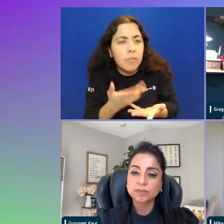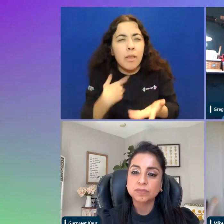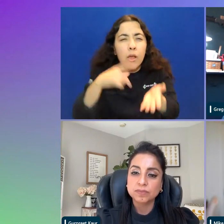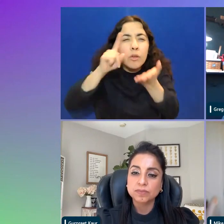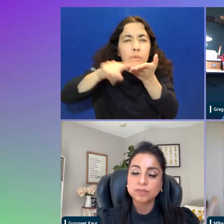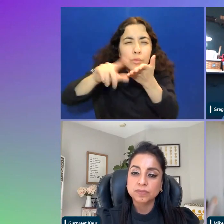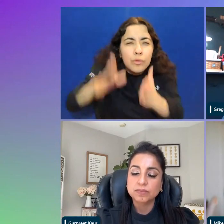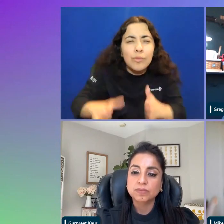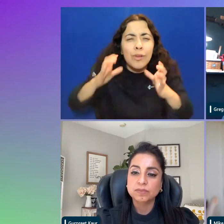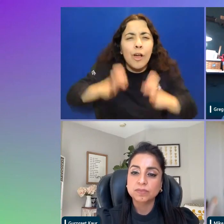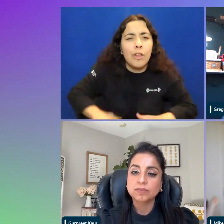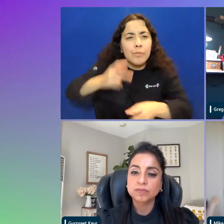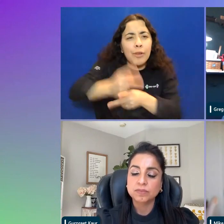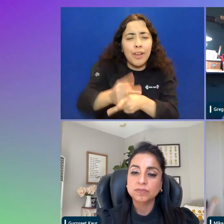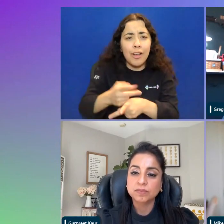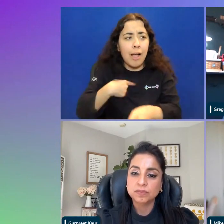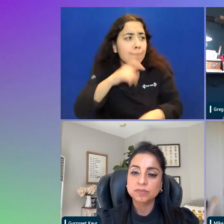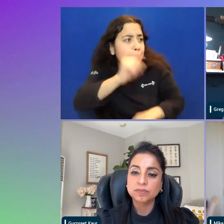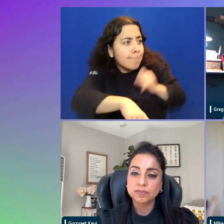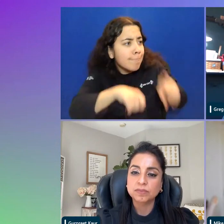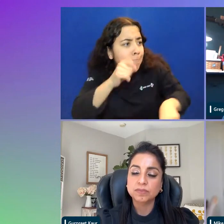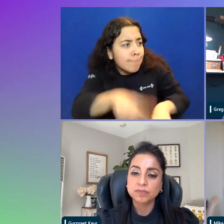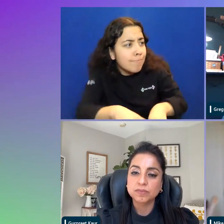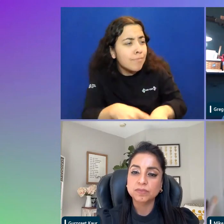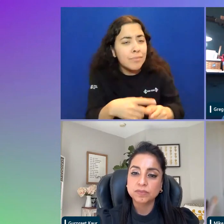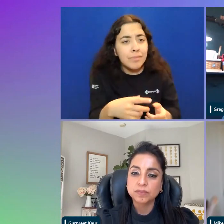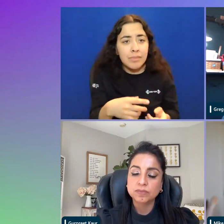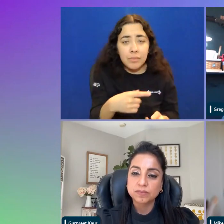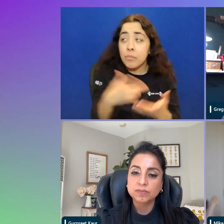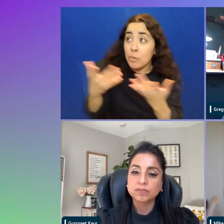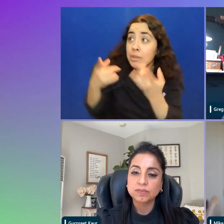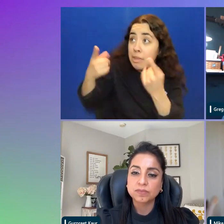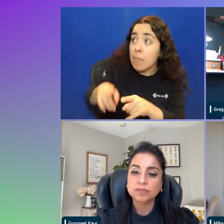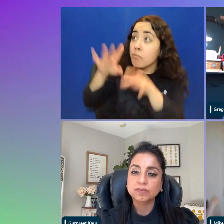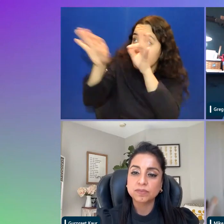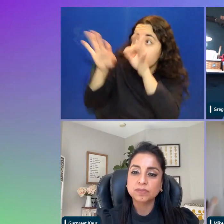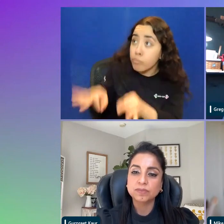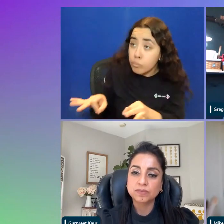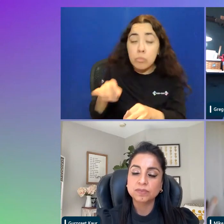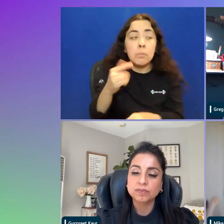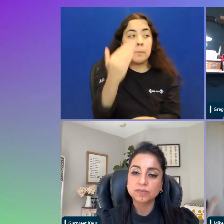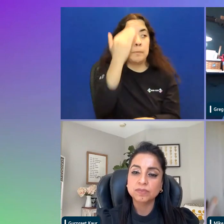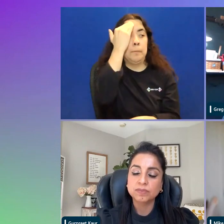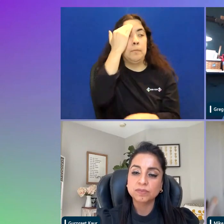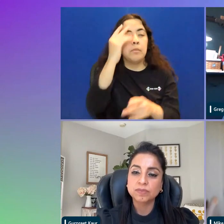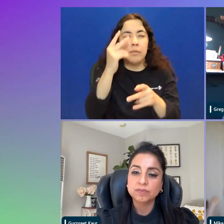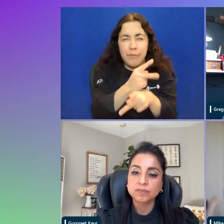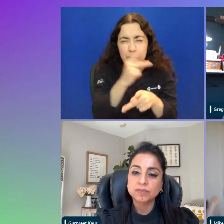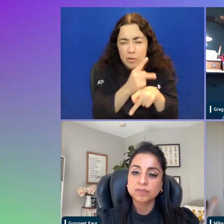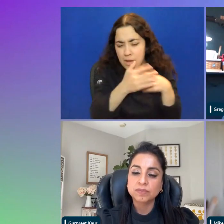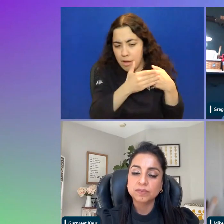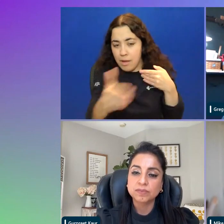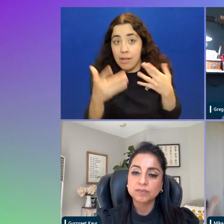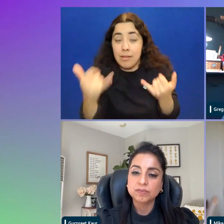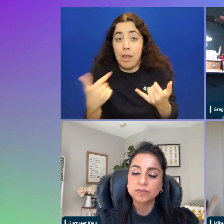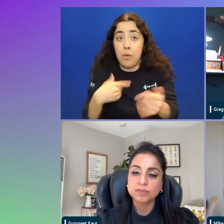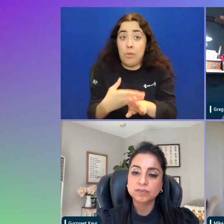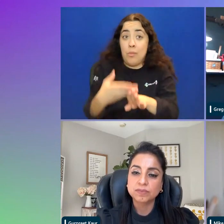agents and find out like what is the state of things, not what people tell me. It is, but what's actually really happening. And you sort of work from there to figure out, like,